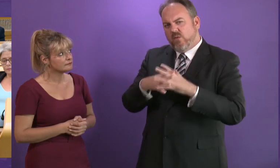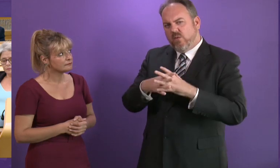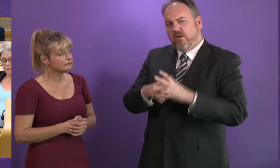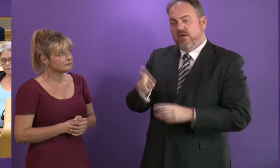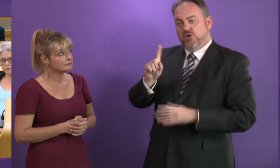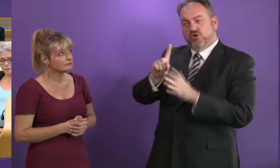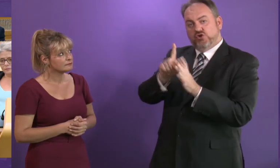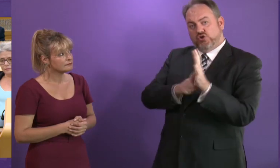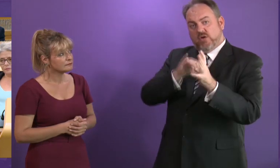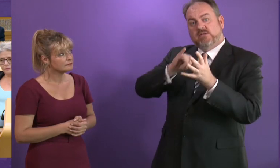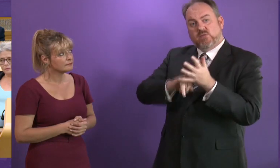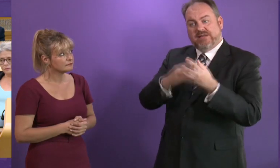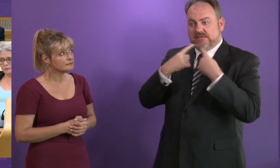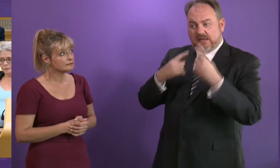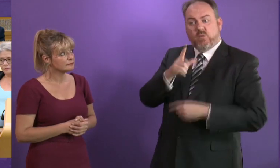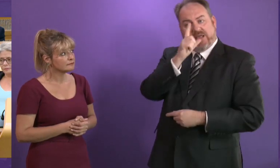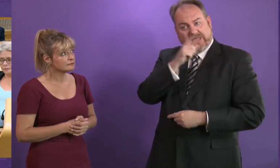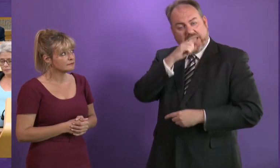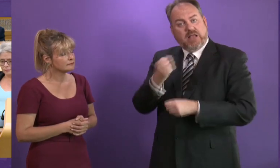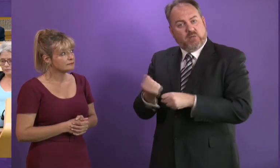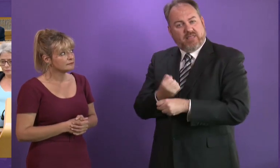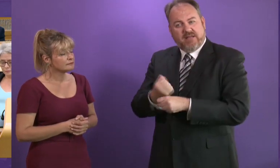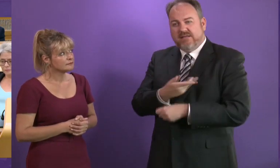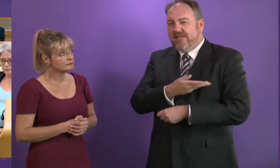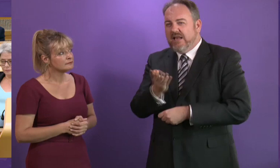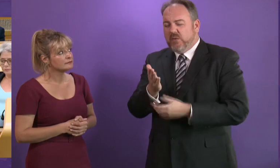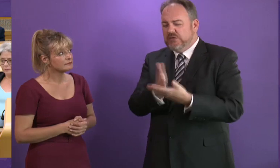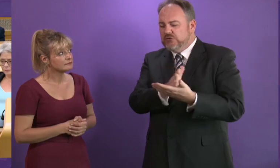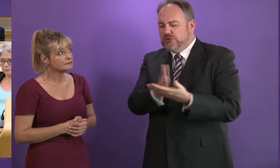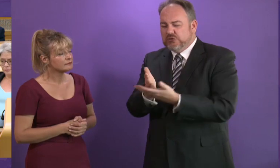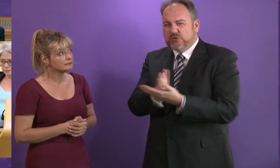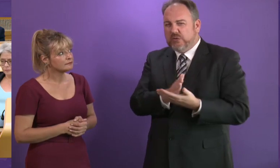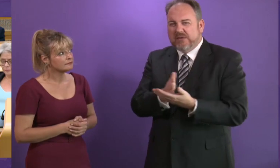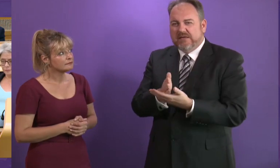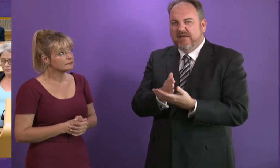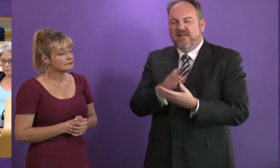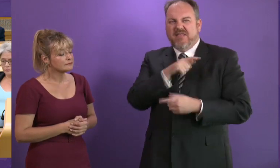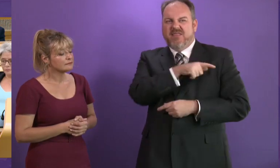and it was suggested that anyone at all who doubted it was scaremongering. However, that